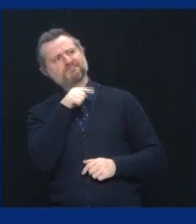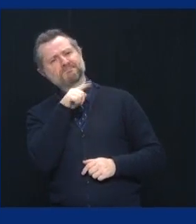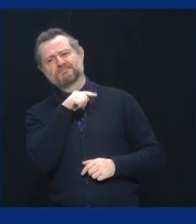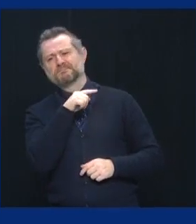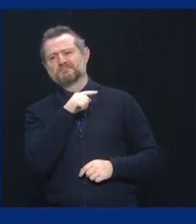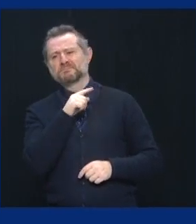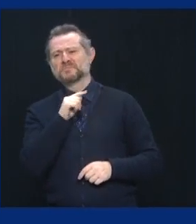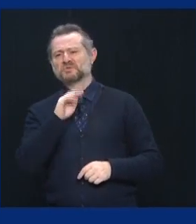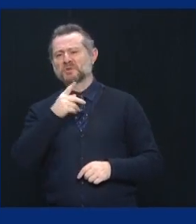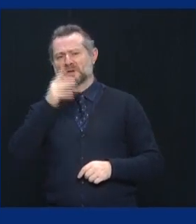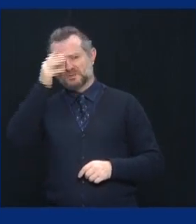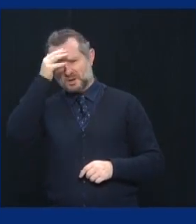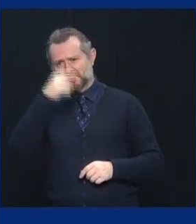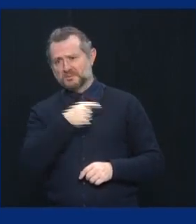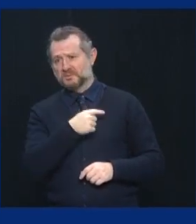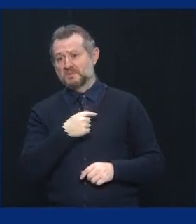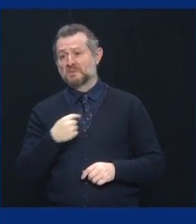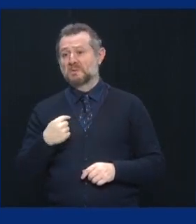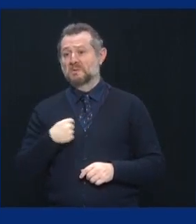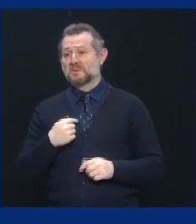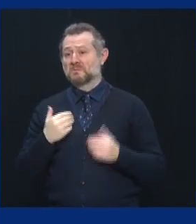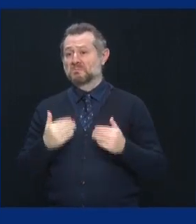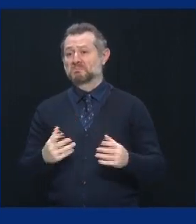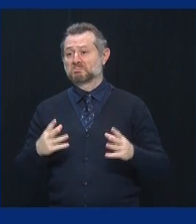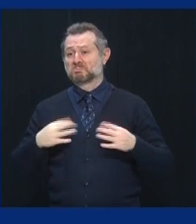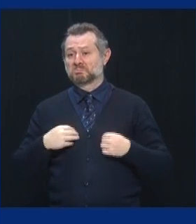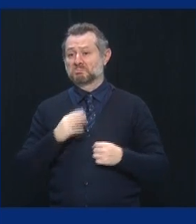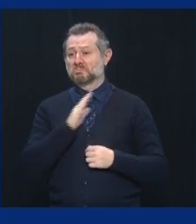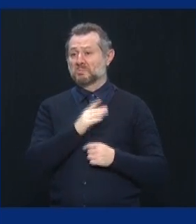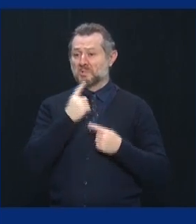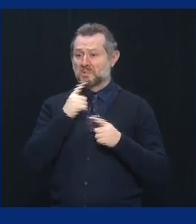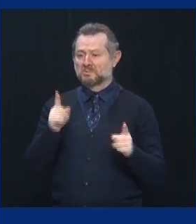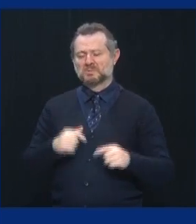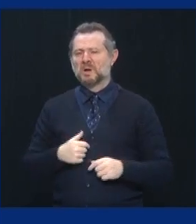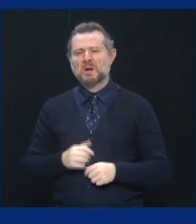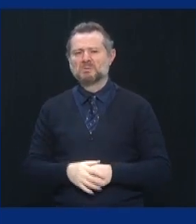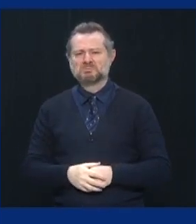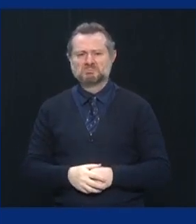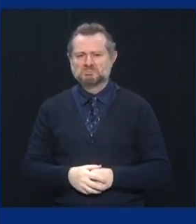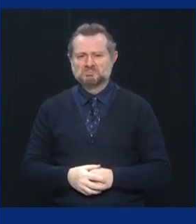BY THE WAY, I DON'T TRUST THE TRUMP ADMINISTRATION. I'M CYNICAL ABOUT THE TRUMP